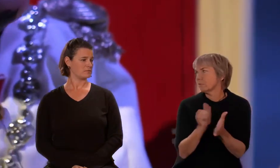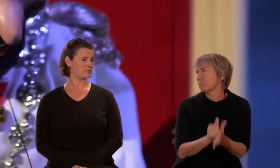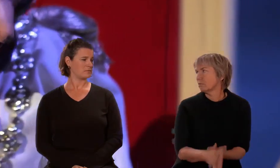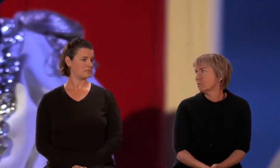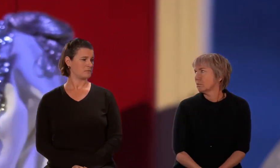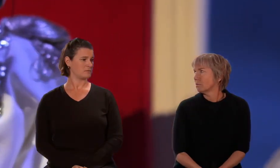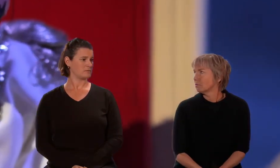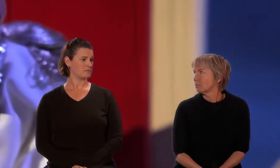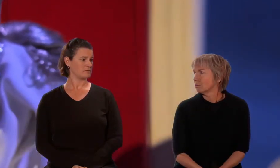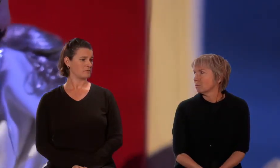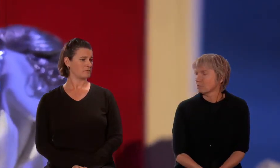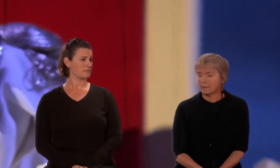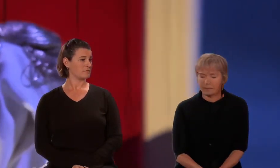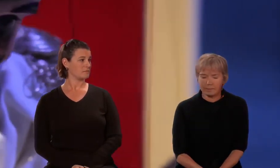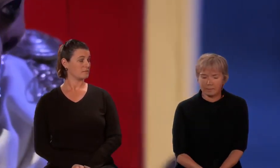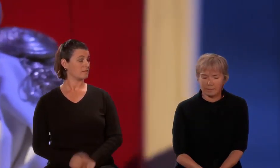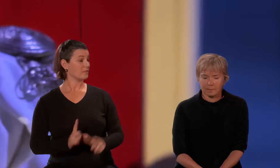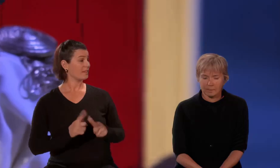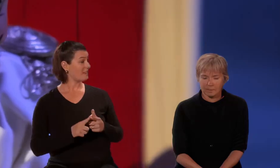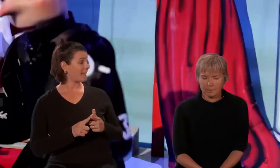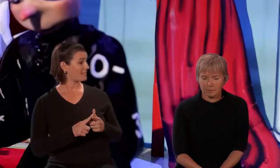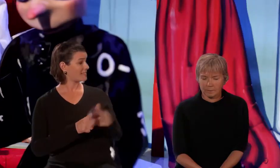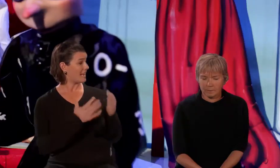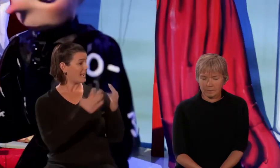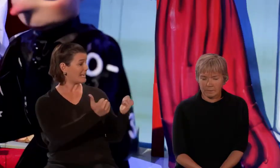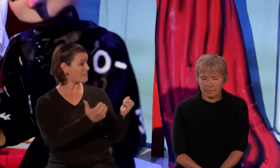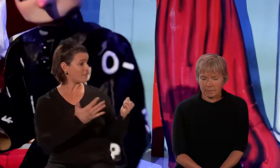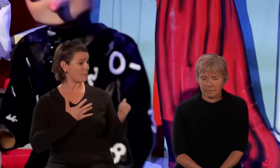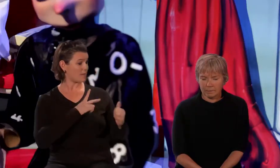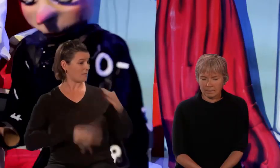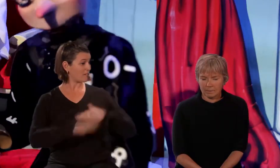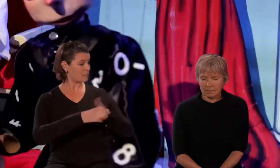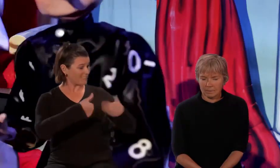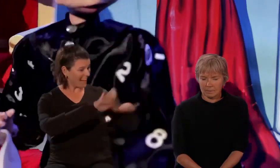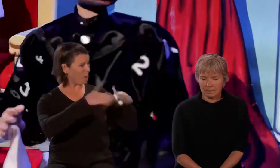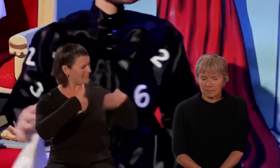[King] Then, get out of the throne room. Get out, get out, get out!